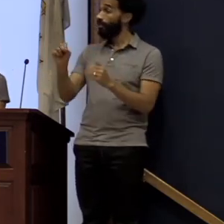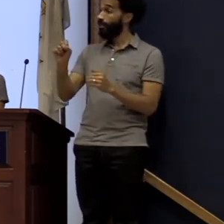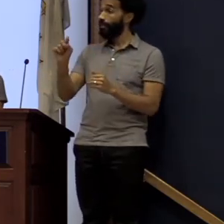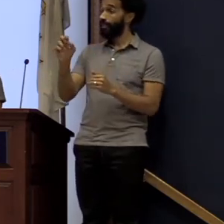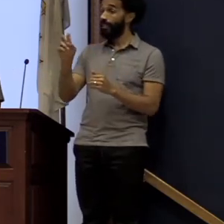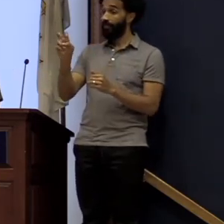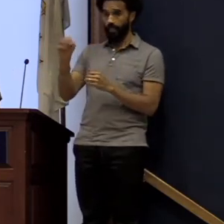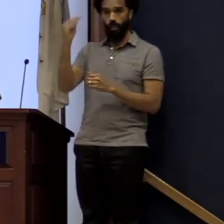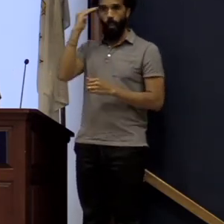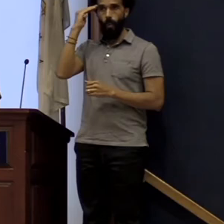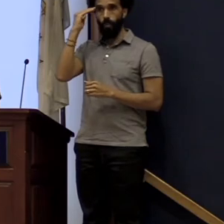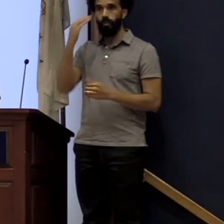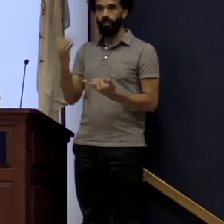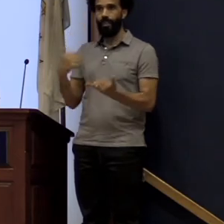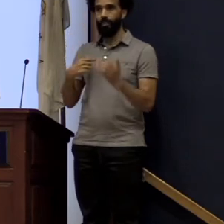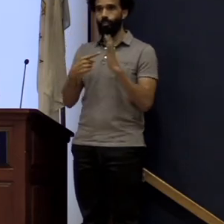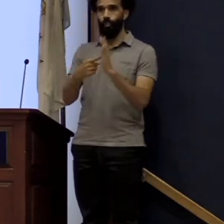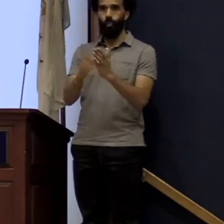Hi over here